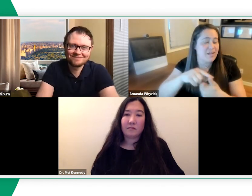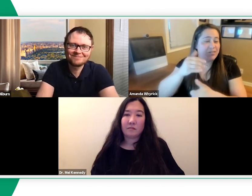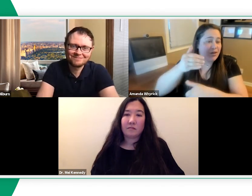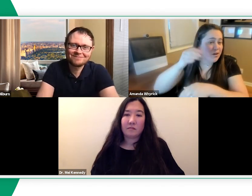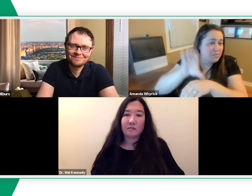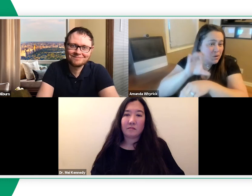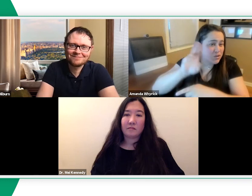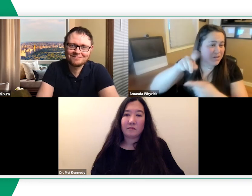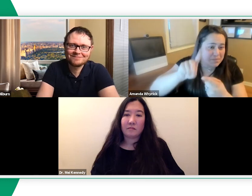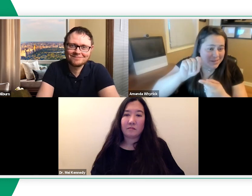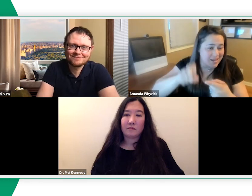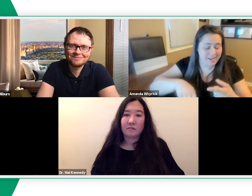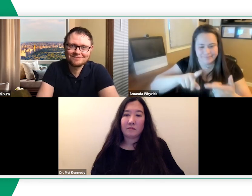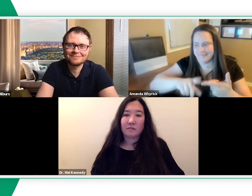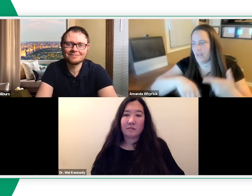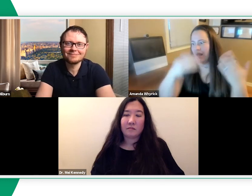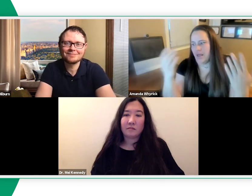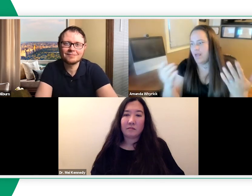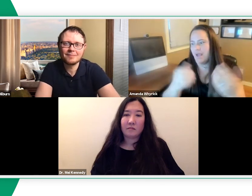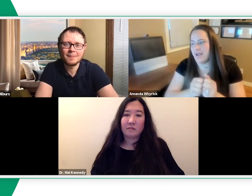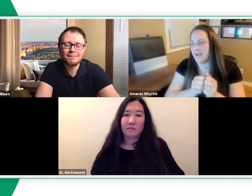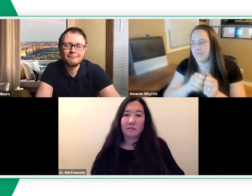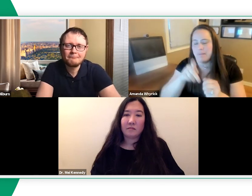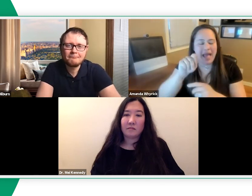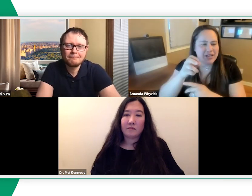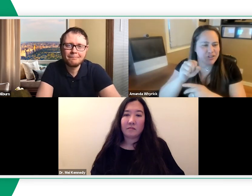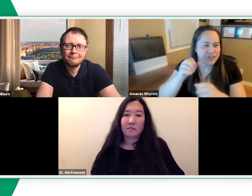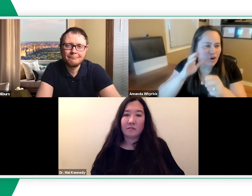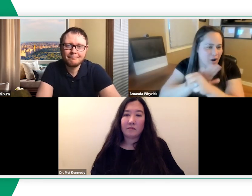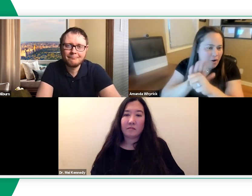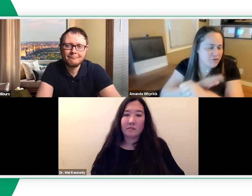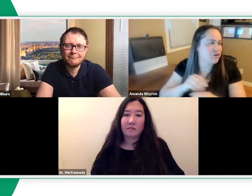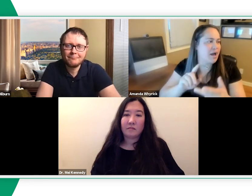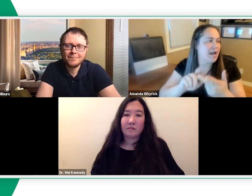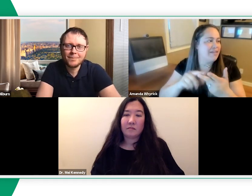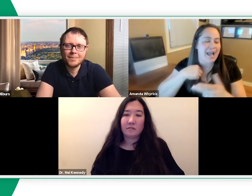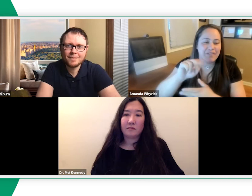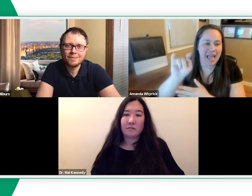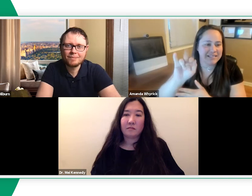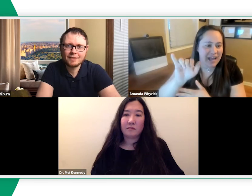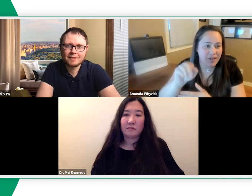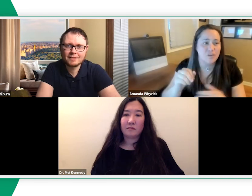that the computer’s up-to-date, the patches are covered, and they have antivirus.